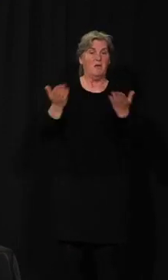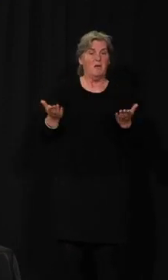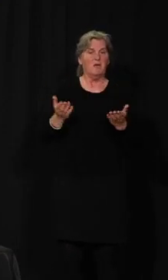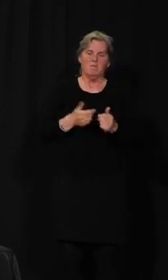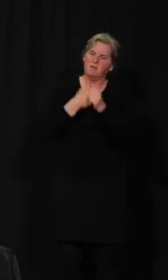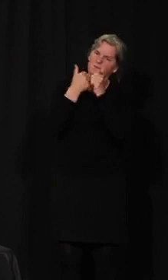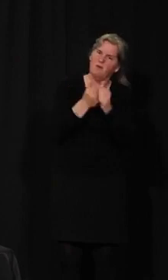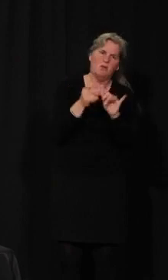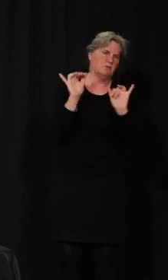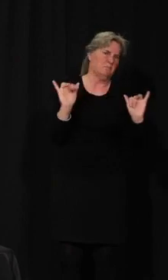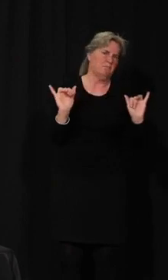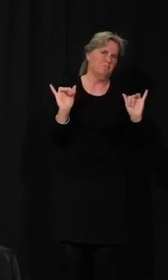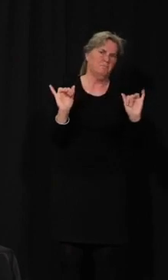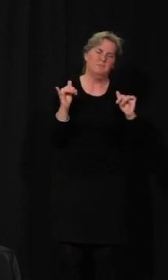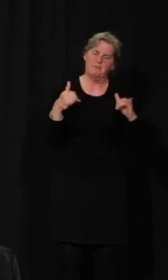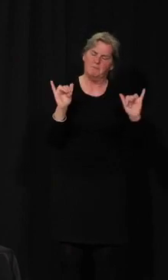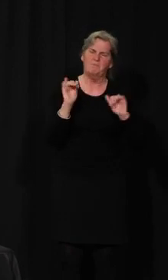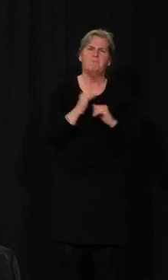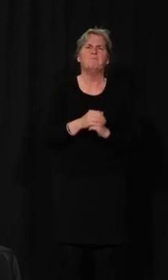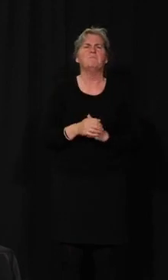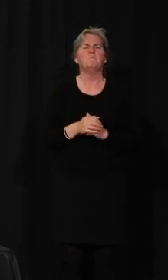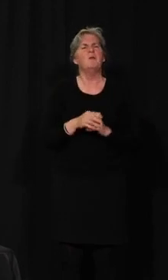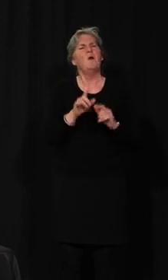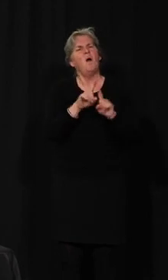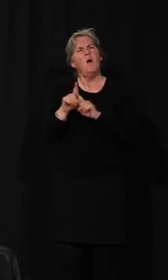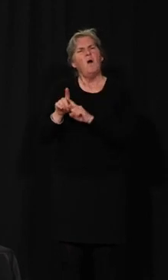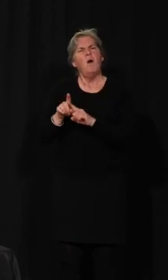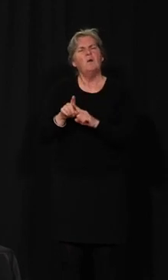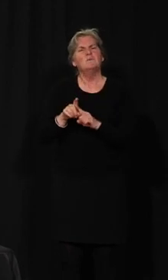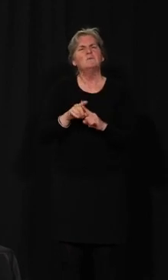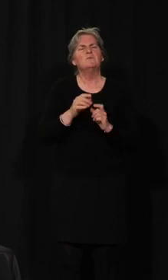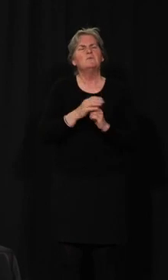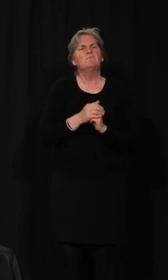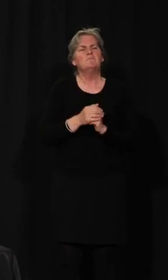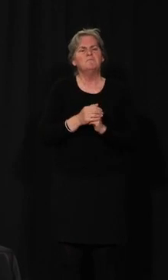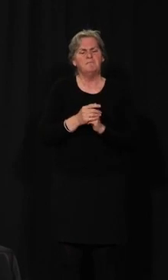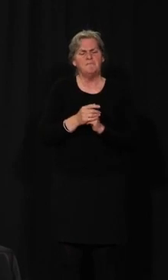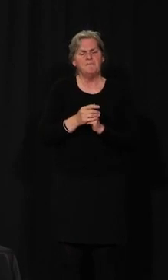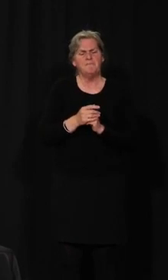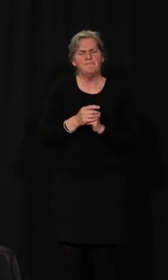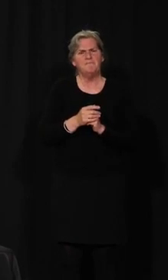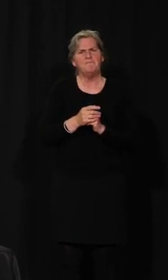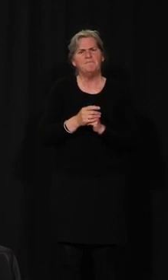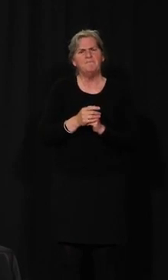I would like to also remind people, as I close up my commens here today, that there are